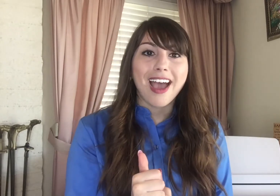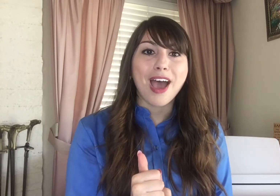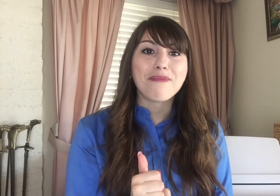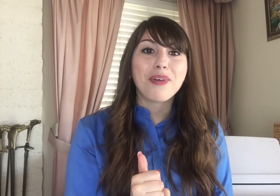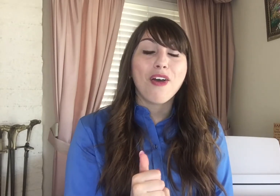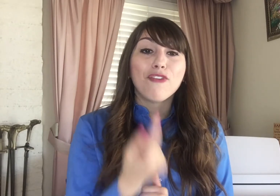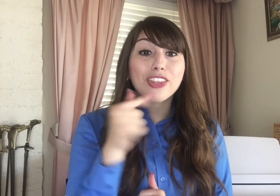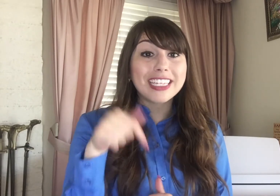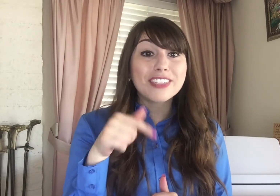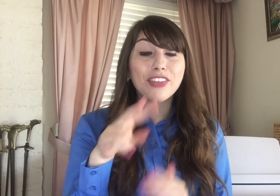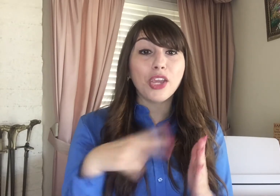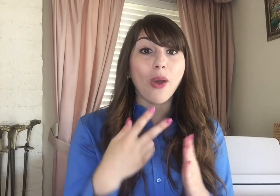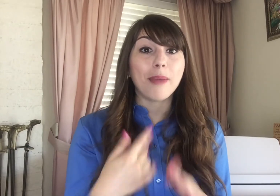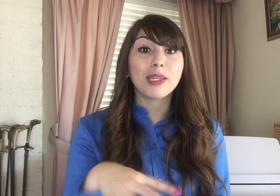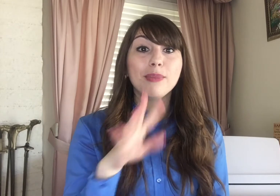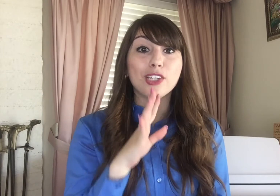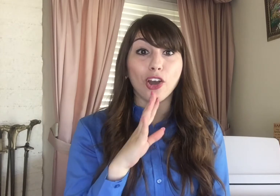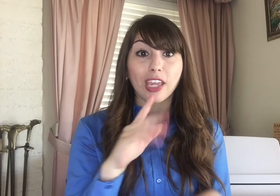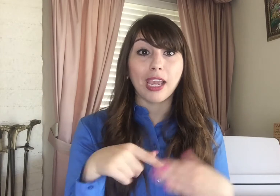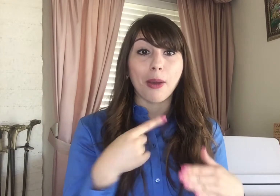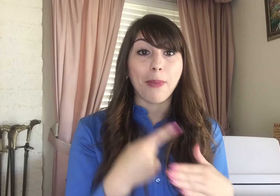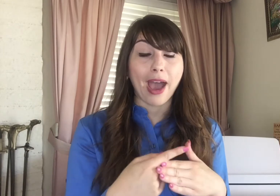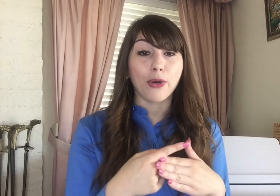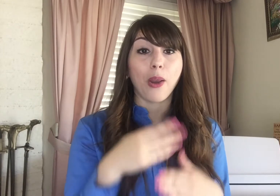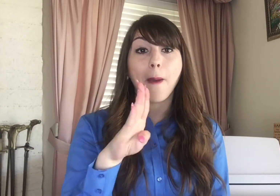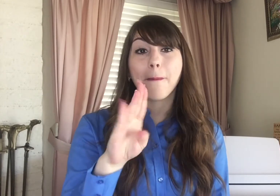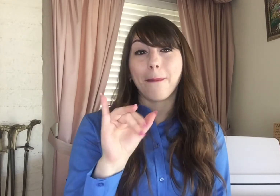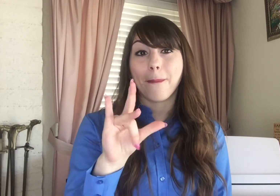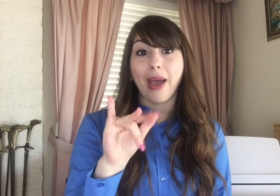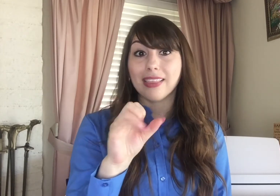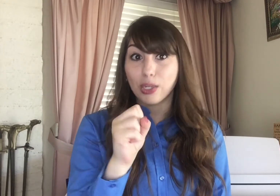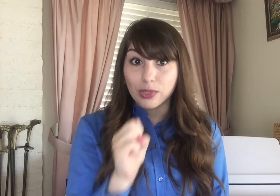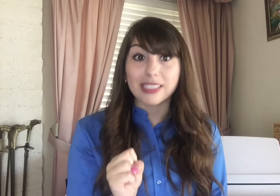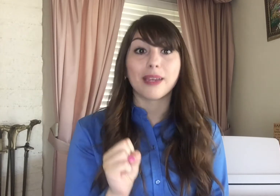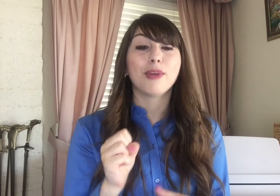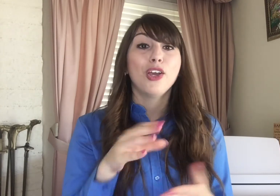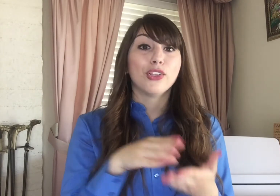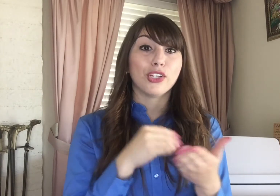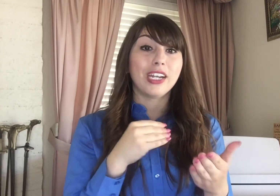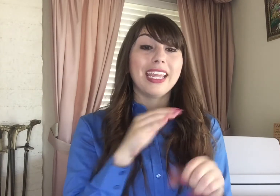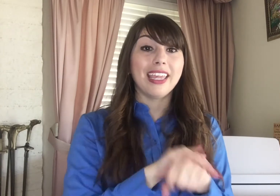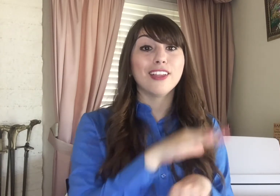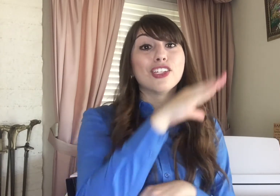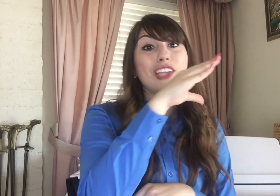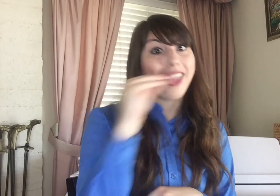For this video, I'm gonna be talking about bilingualism: learning English and